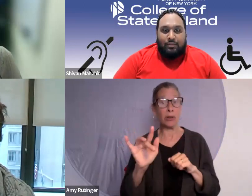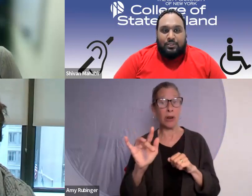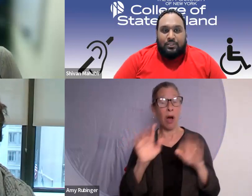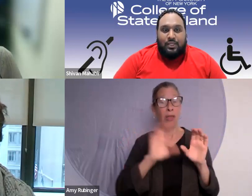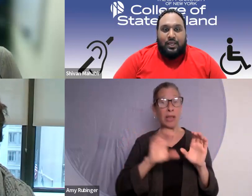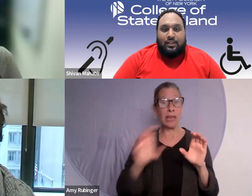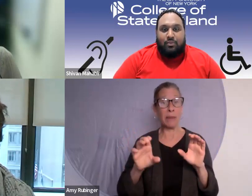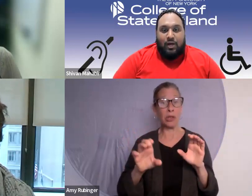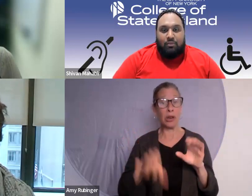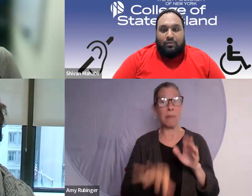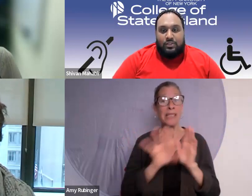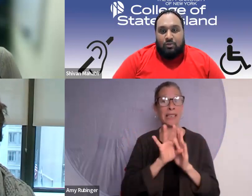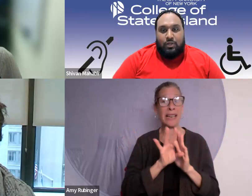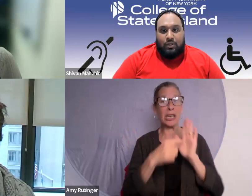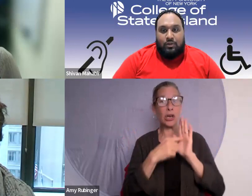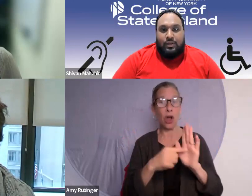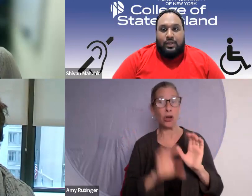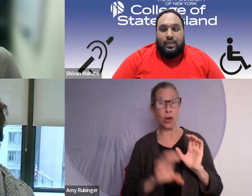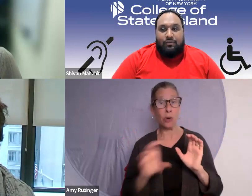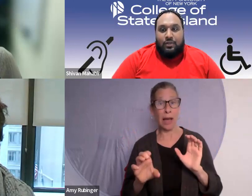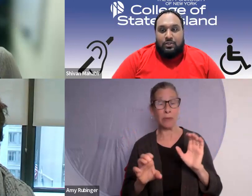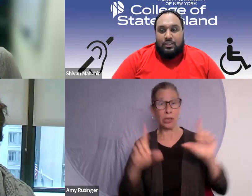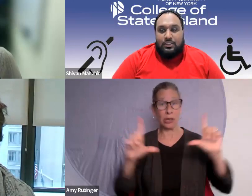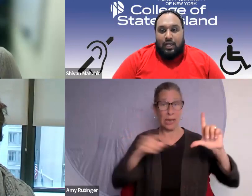captions' at the bottom of the zoom window. If you do not see